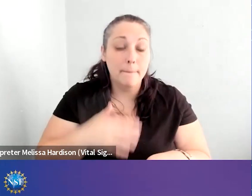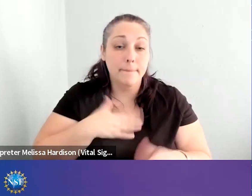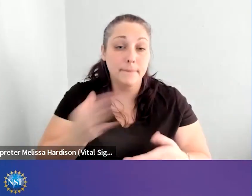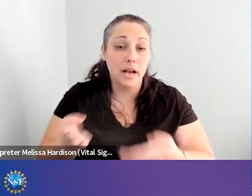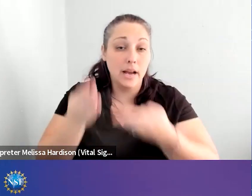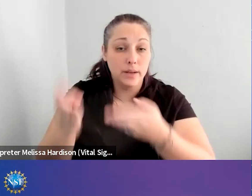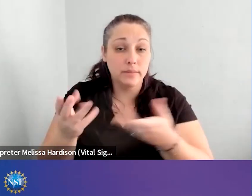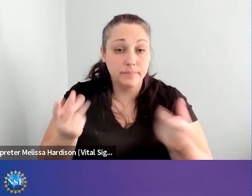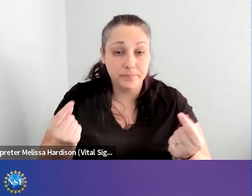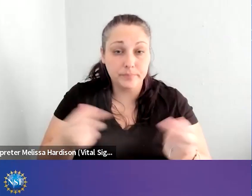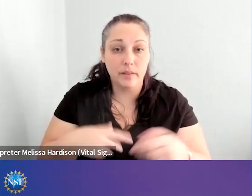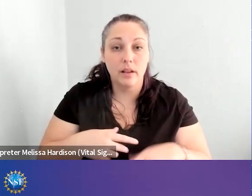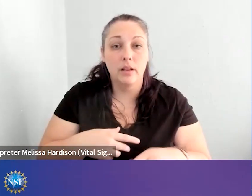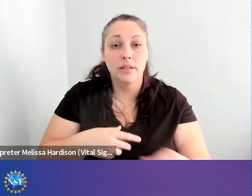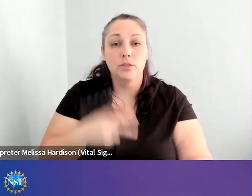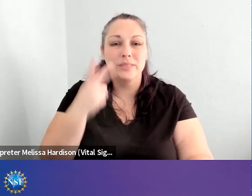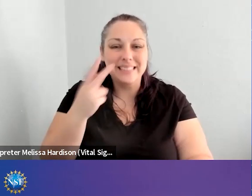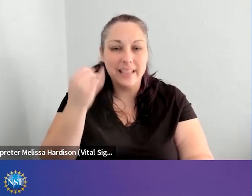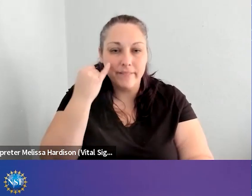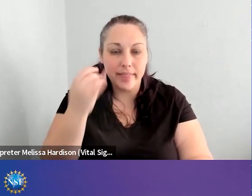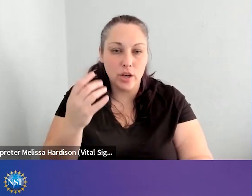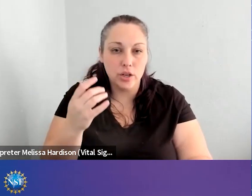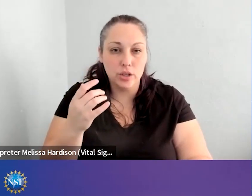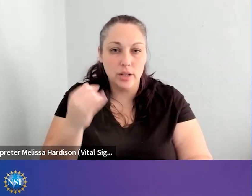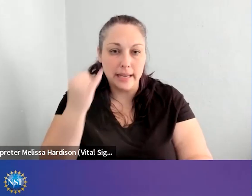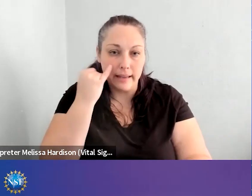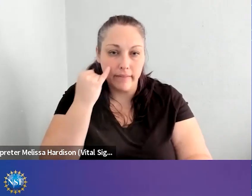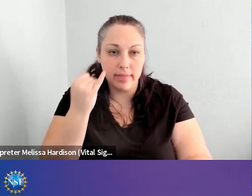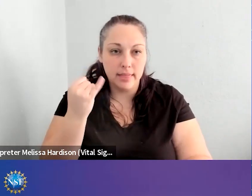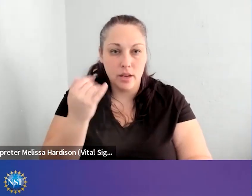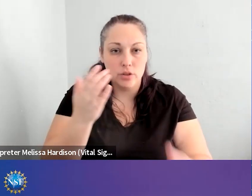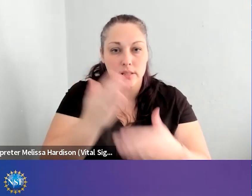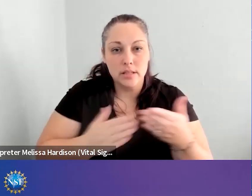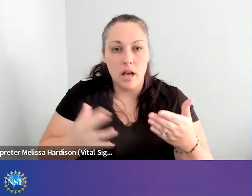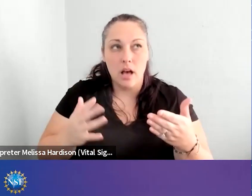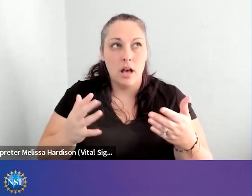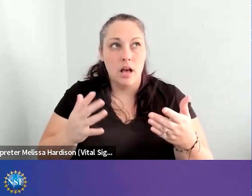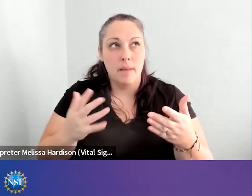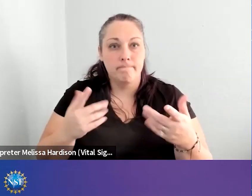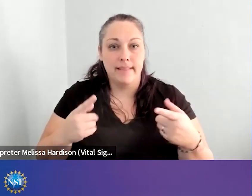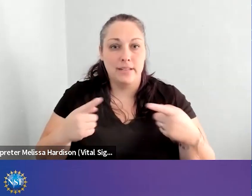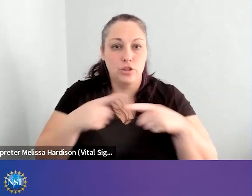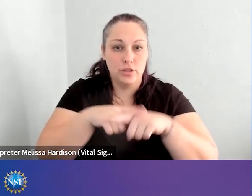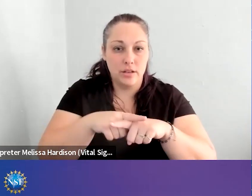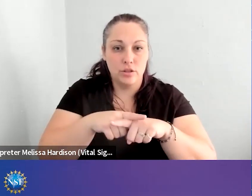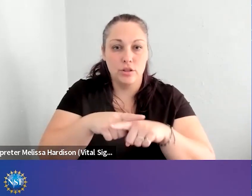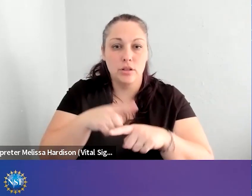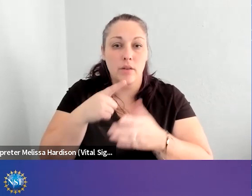to see if there's an intersection between what you're working on. So for example, I'm also in data science.